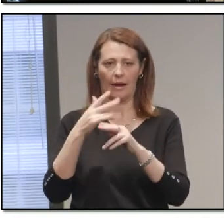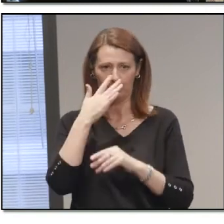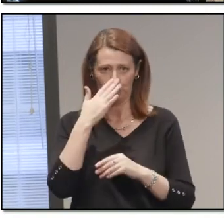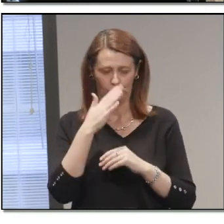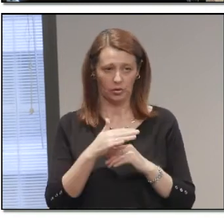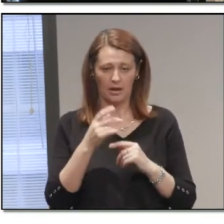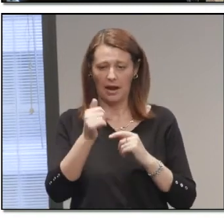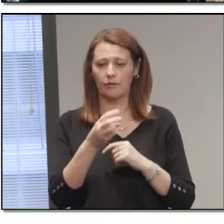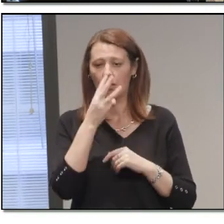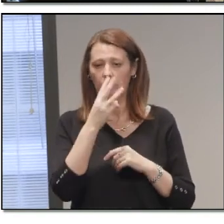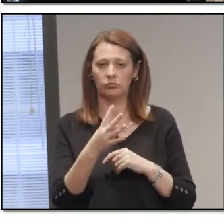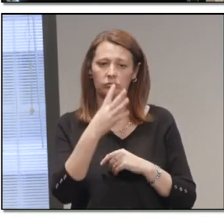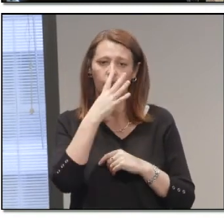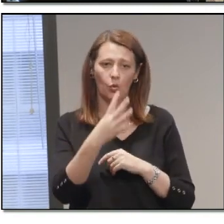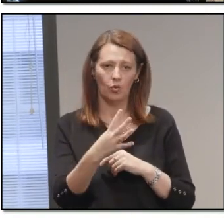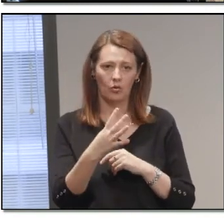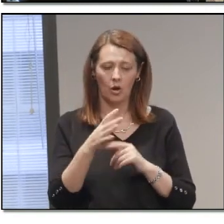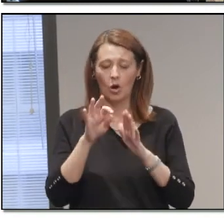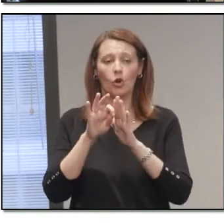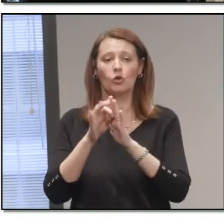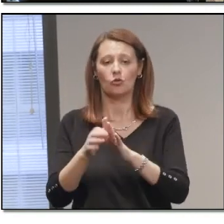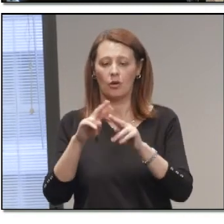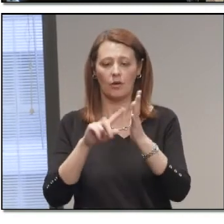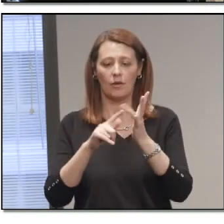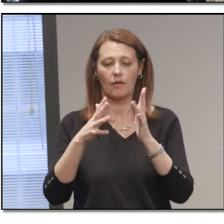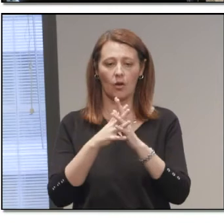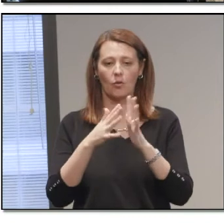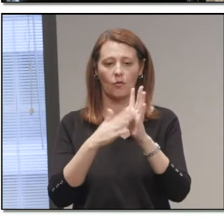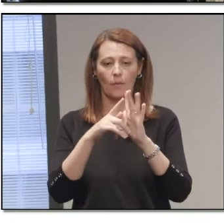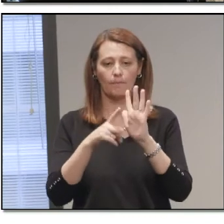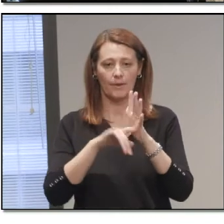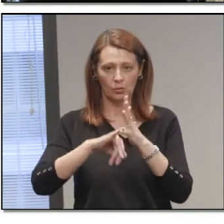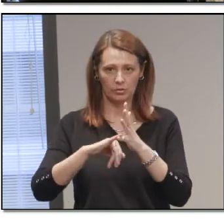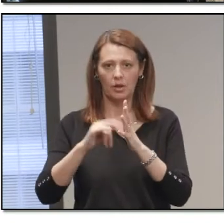or four years of age the urine flow per day in mls per kilogram per day is relatively constant,